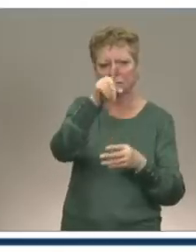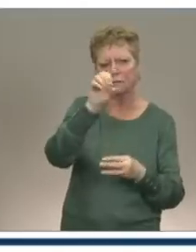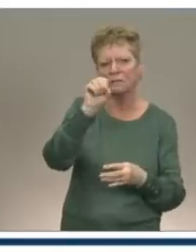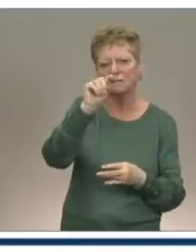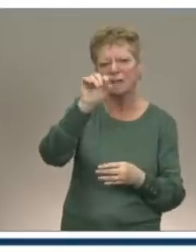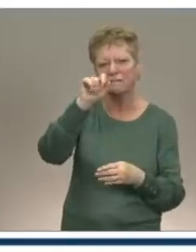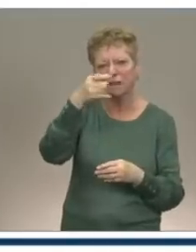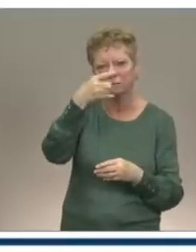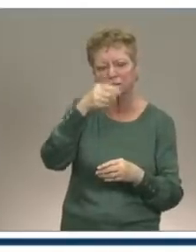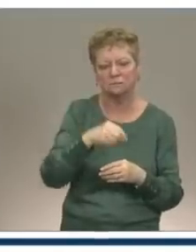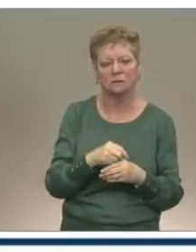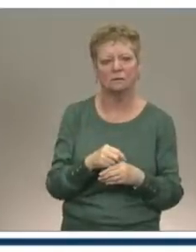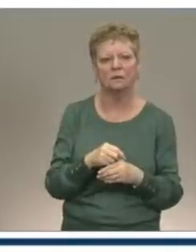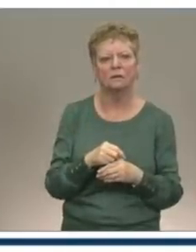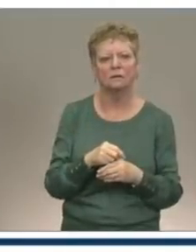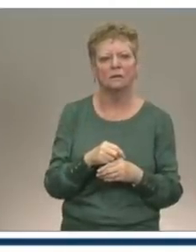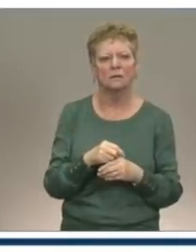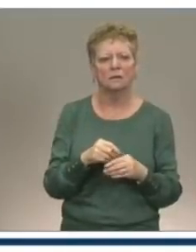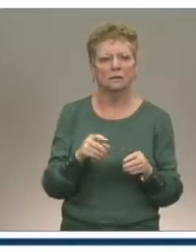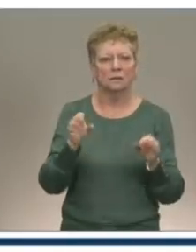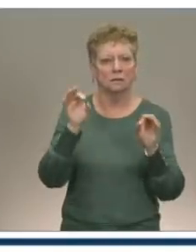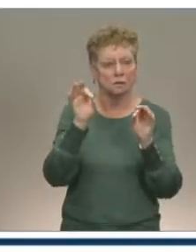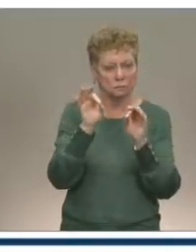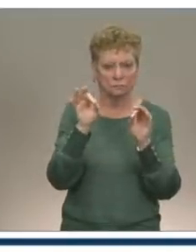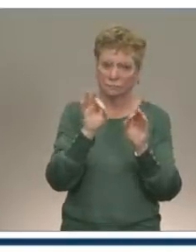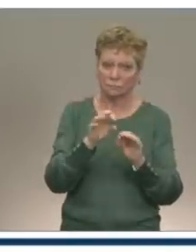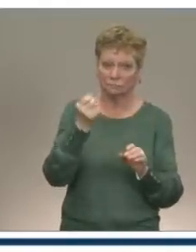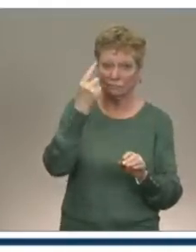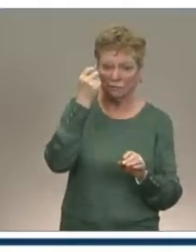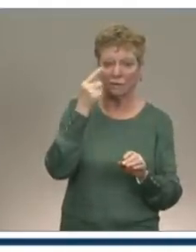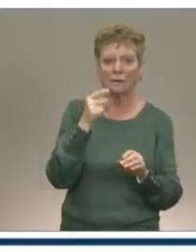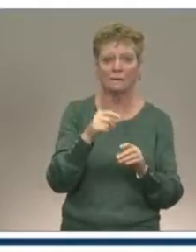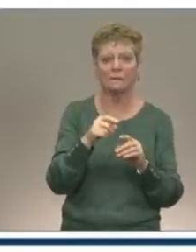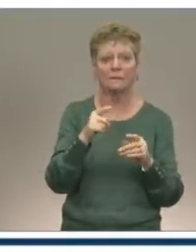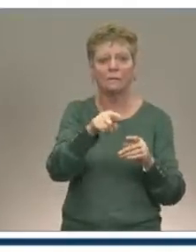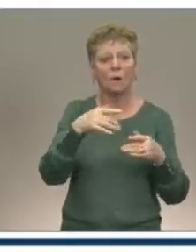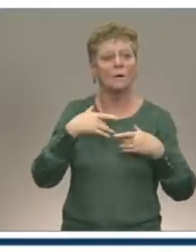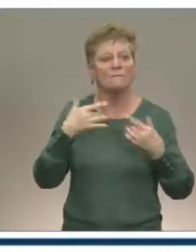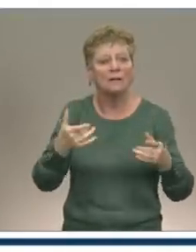i think it's it's important our understanding is that the sanctions events on campus were